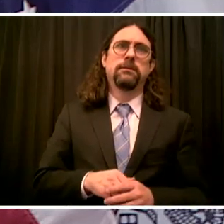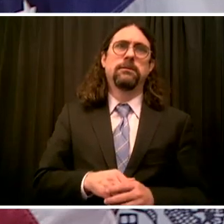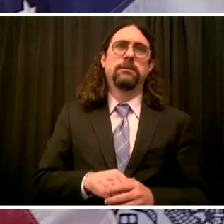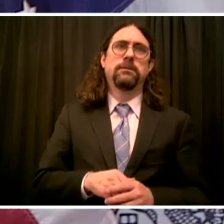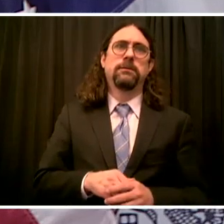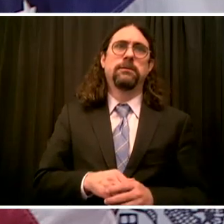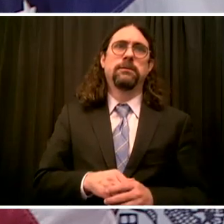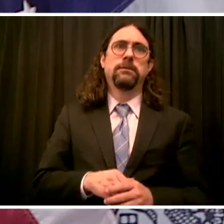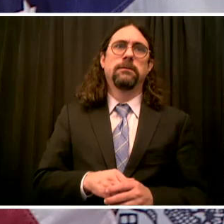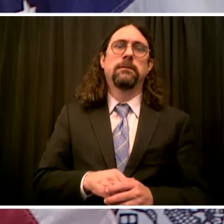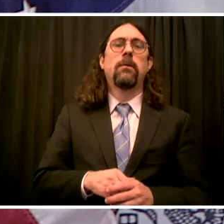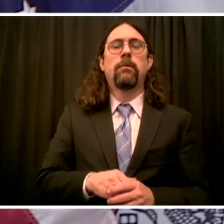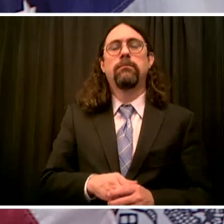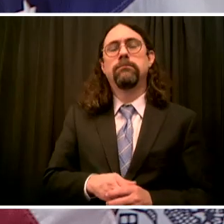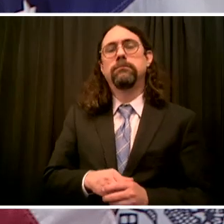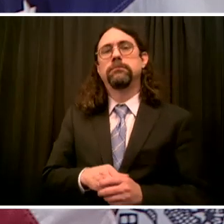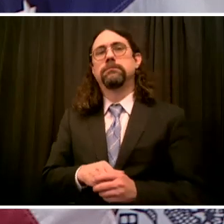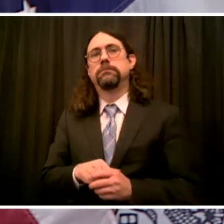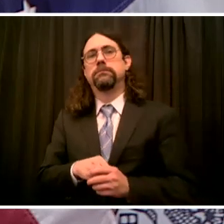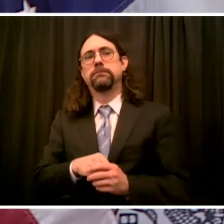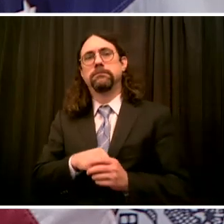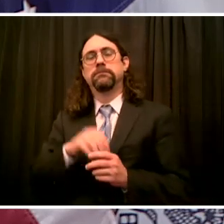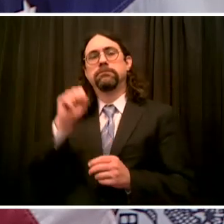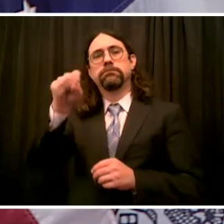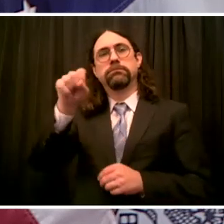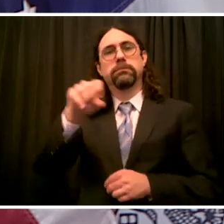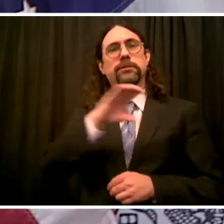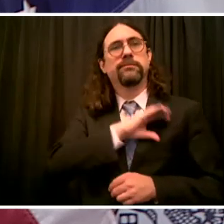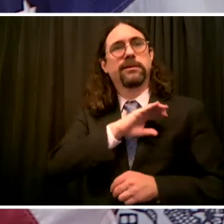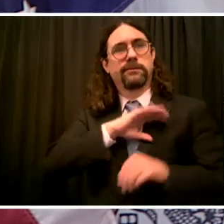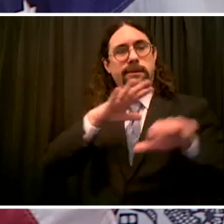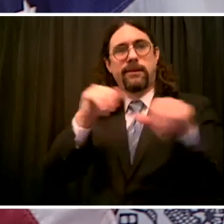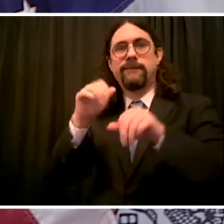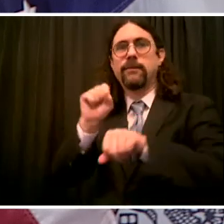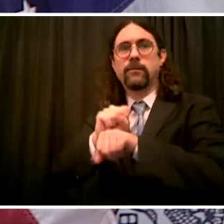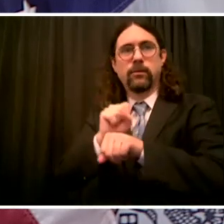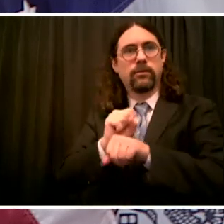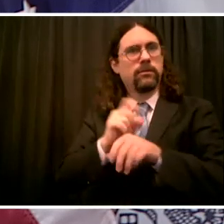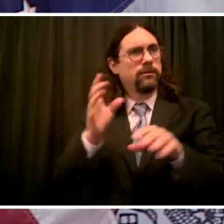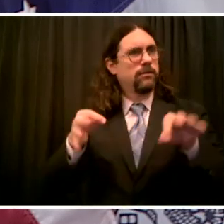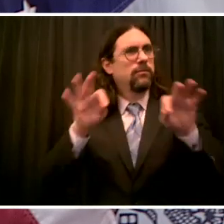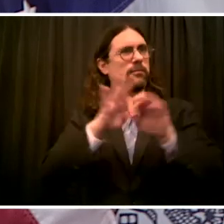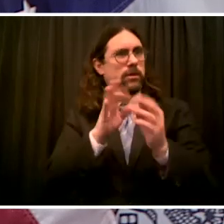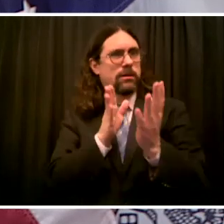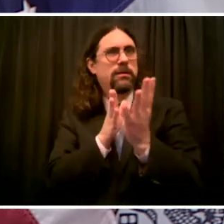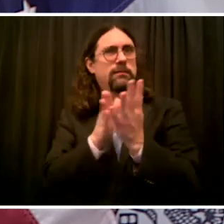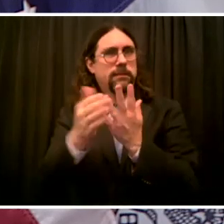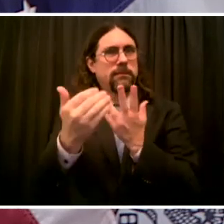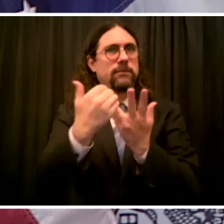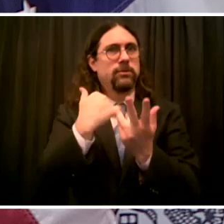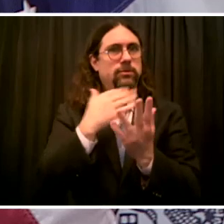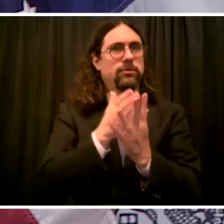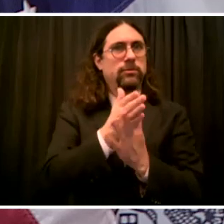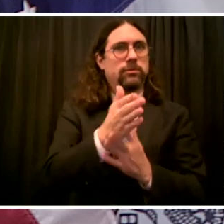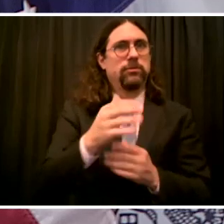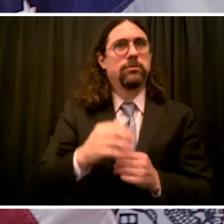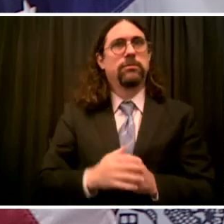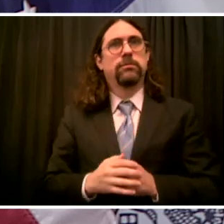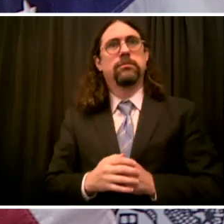TRANSPARENCIES. IT SPEAKS TO THE RAELTNIOSHIPS AND WHY WE DO WHAT WE DO AND IT'S TRUST. AND YOU KNOW,